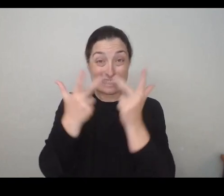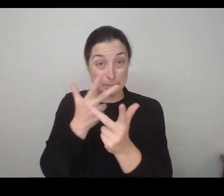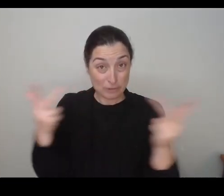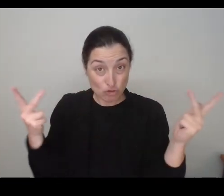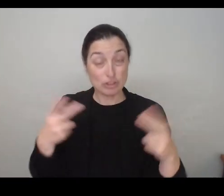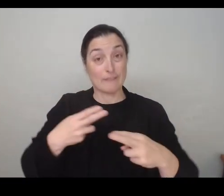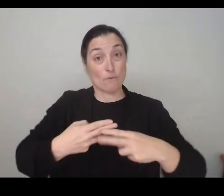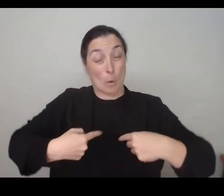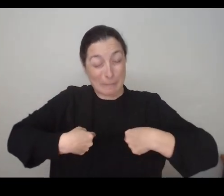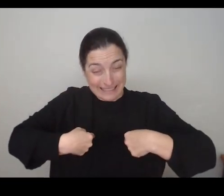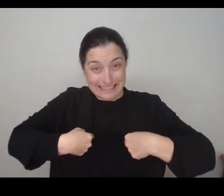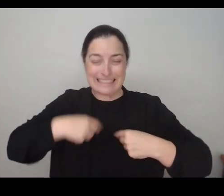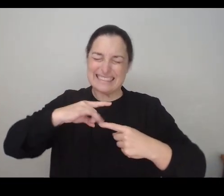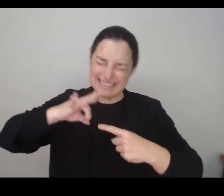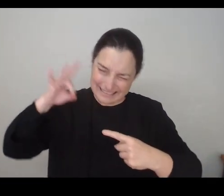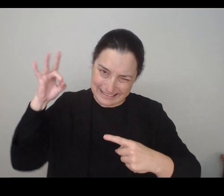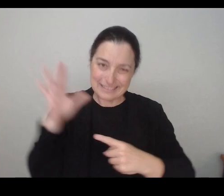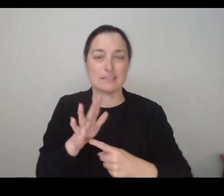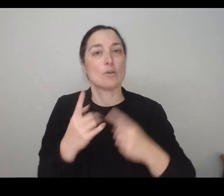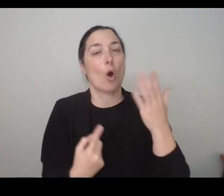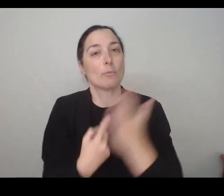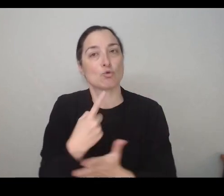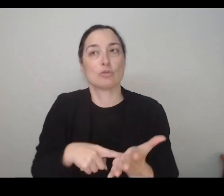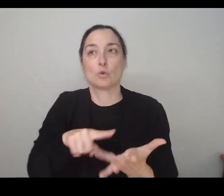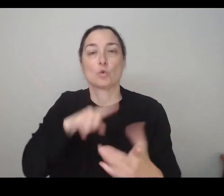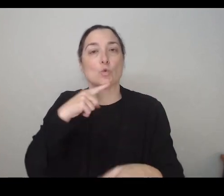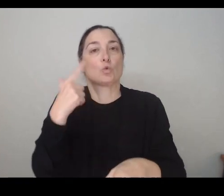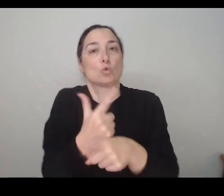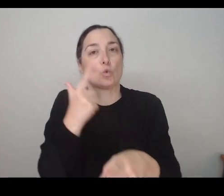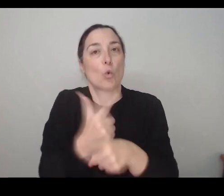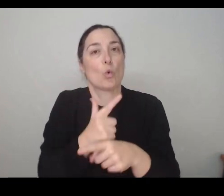a vital opportunity to speak out about cultural artefacts,